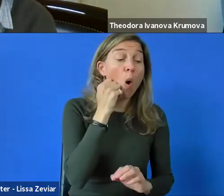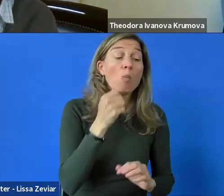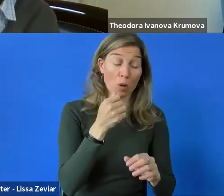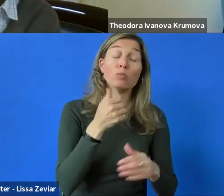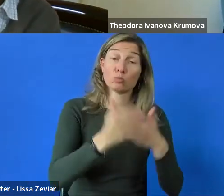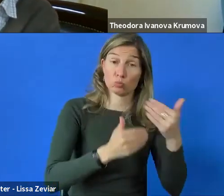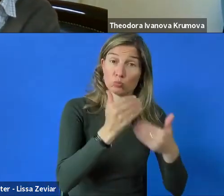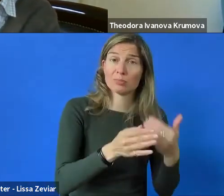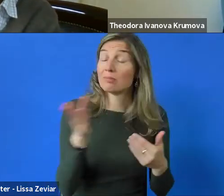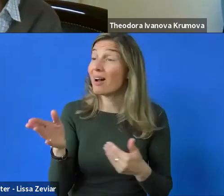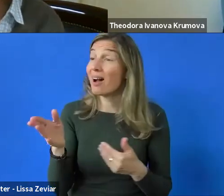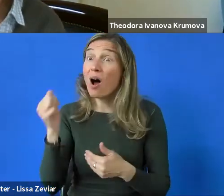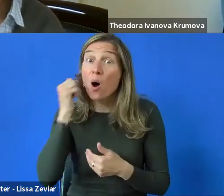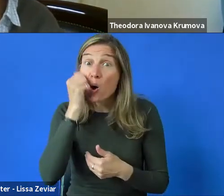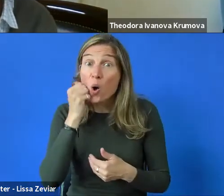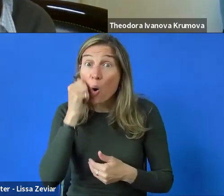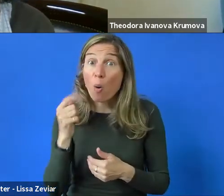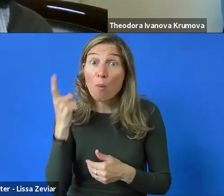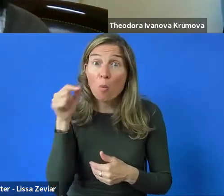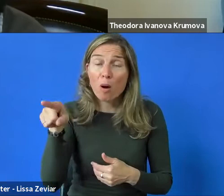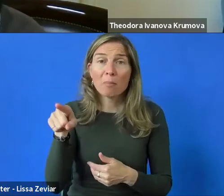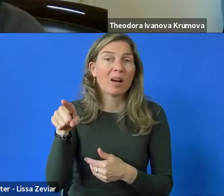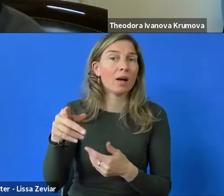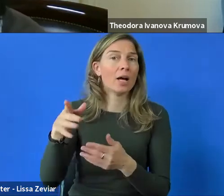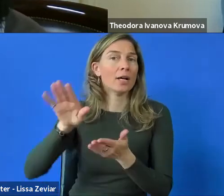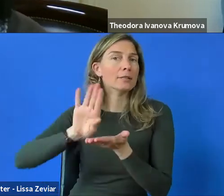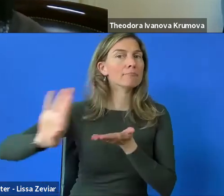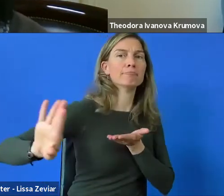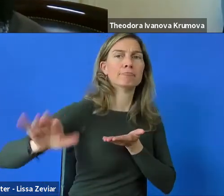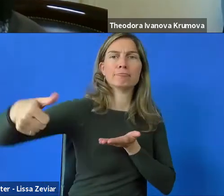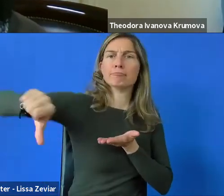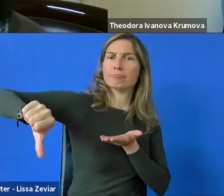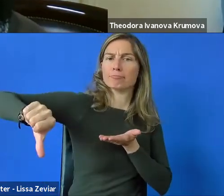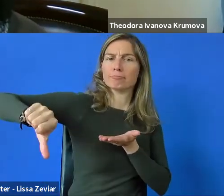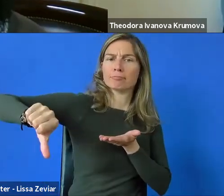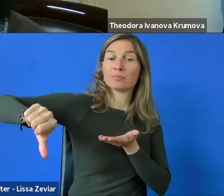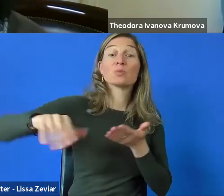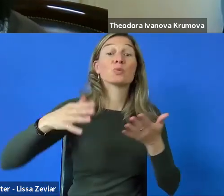So in these two particular cases, CEDAW found discrimination